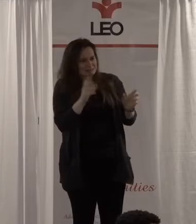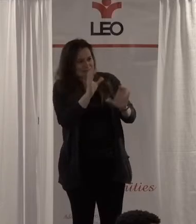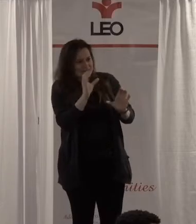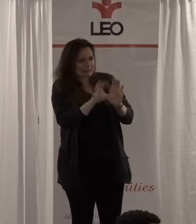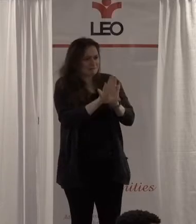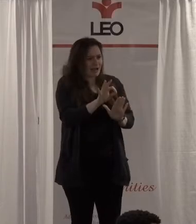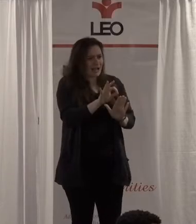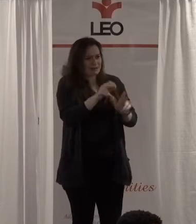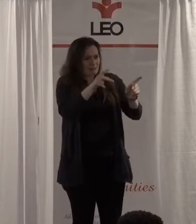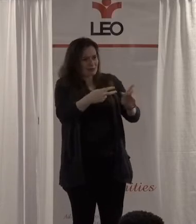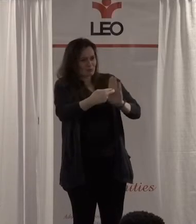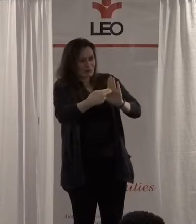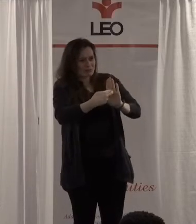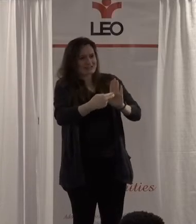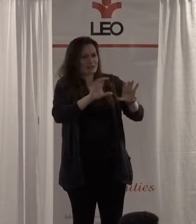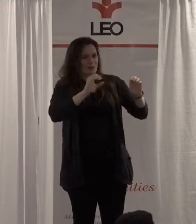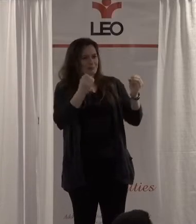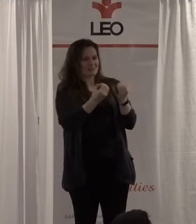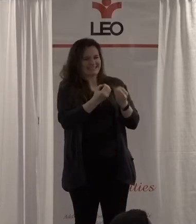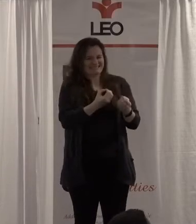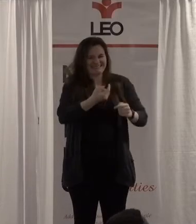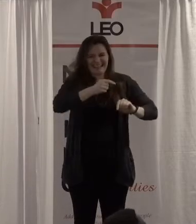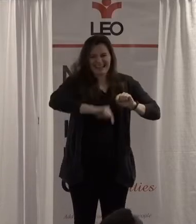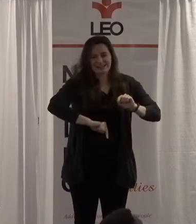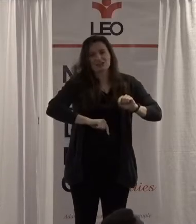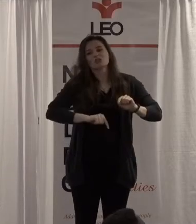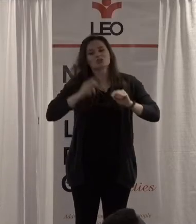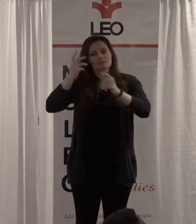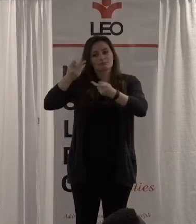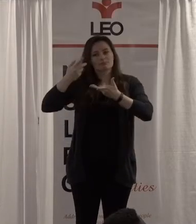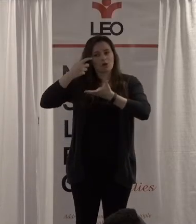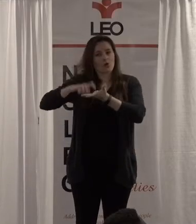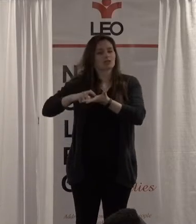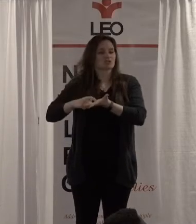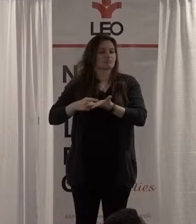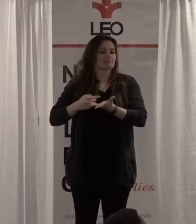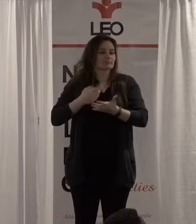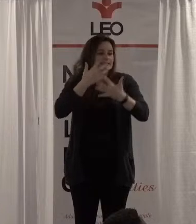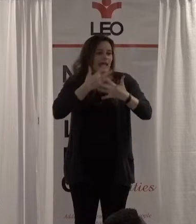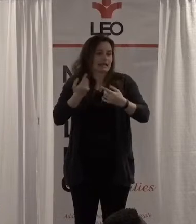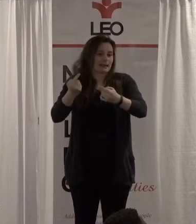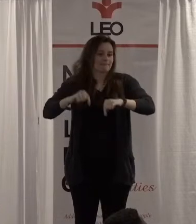BUT THEY DO ACKNOWLEDGE THEIR REGRETS AND SCOTIABANK IS ONE OF THOSE.